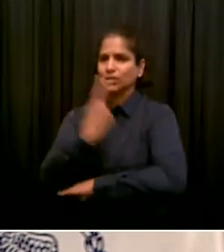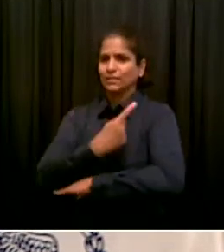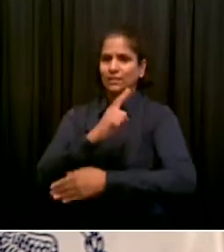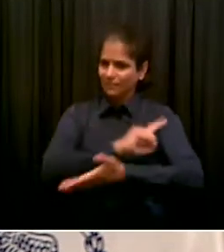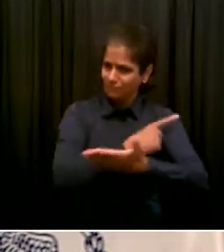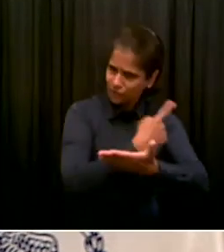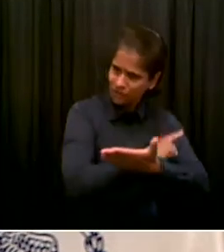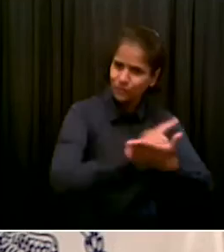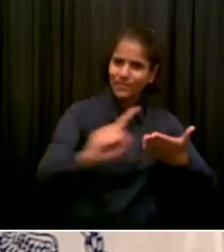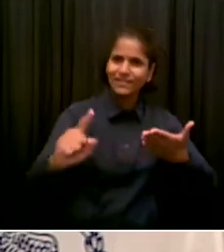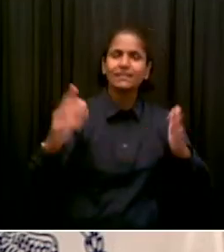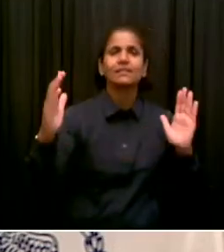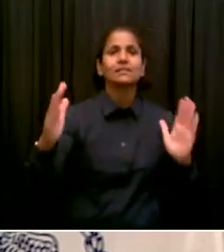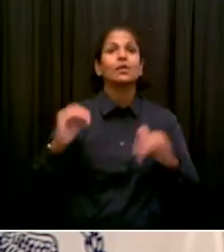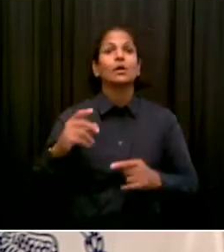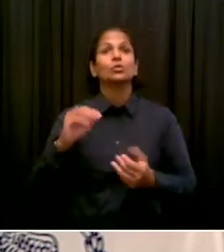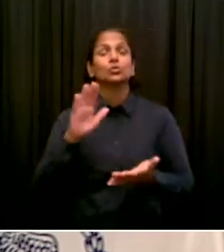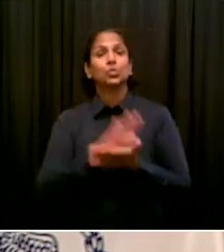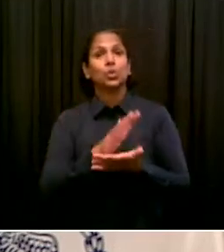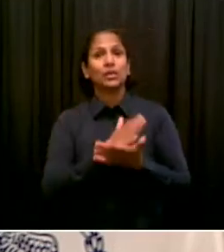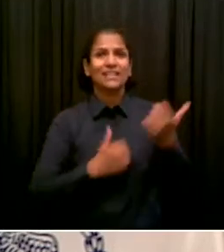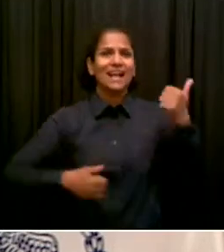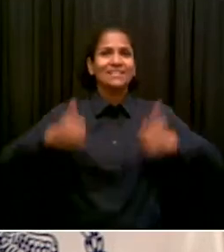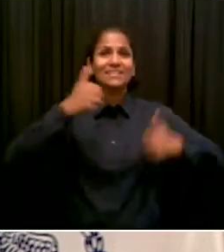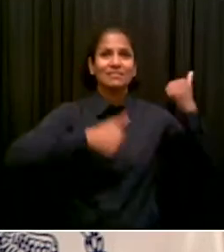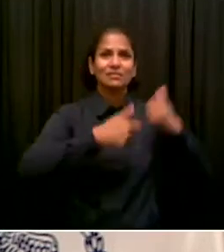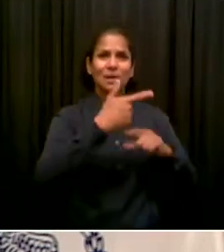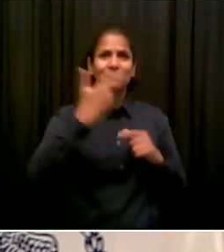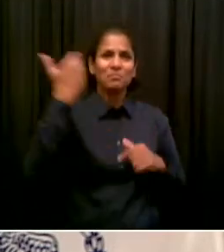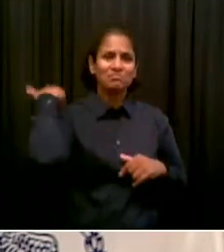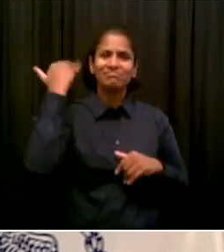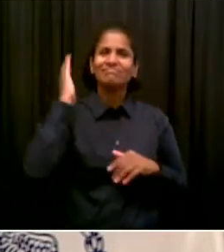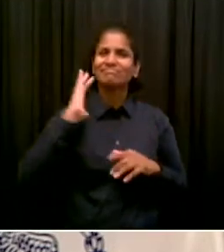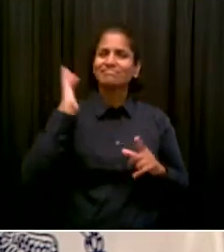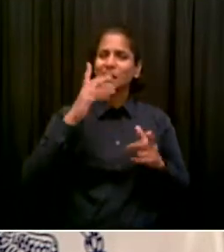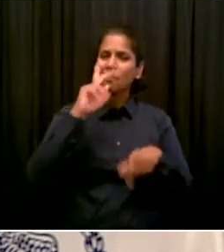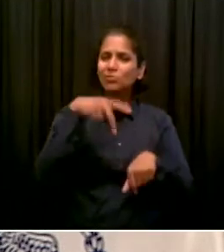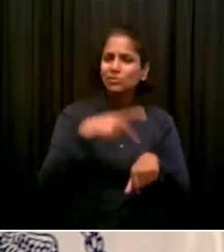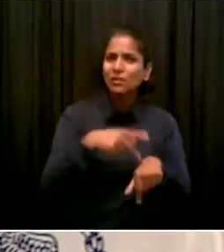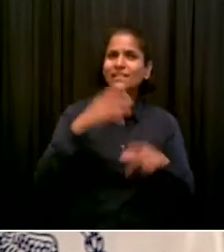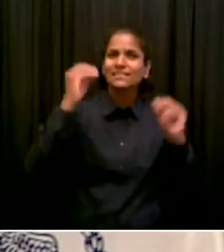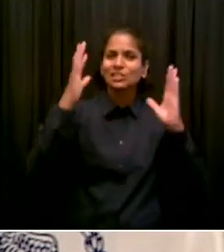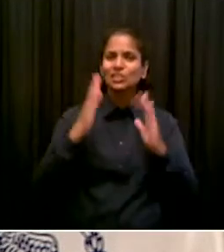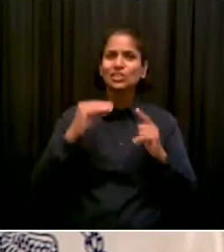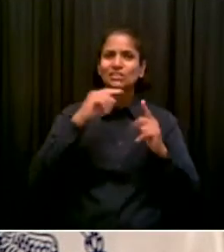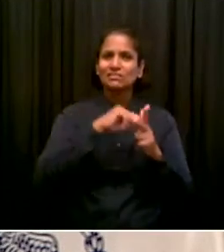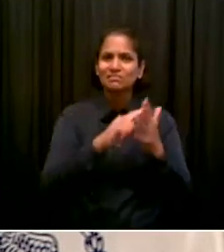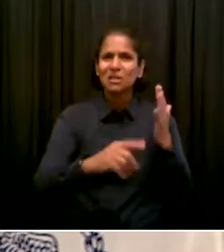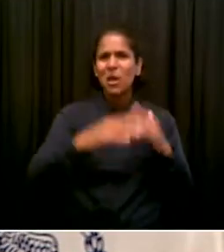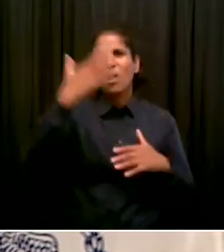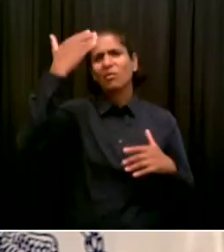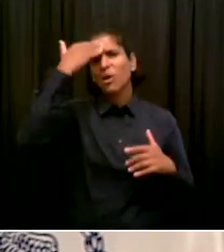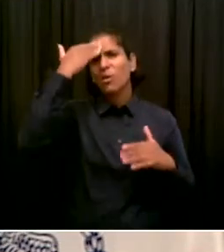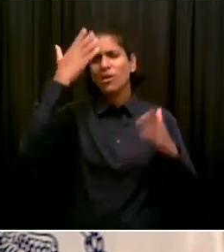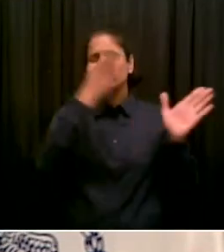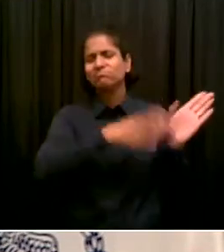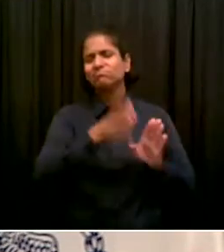THIS HAPPENS IN THE FIRST FEW WEEKS EVERY YEAR. IN TERMS OF HOW THAT HAPPENS,